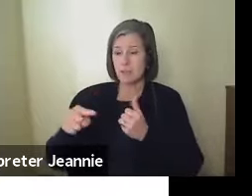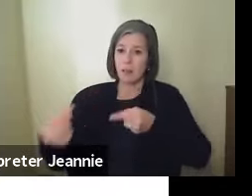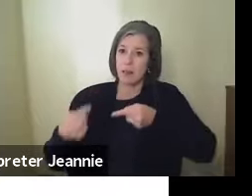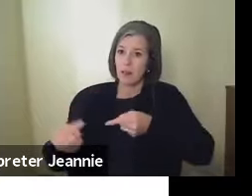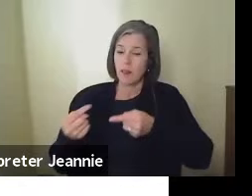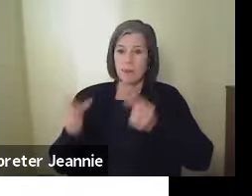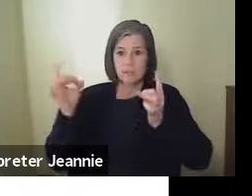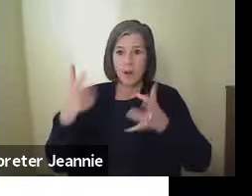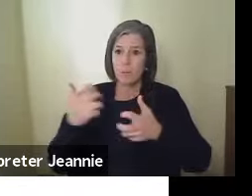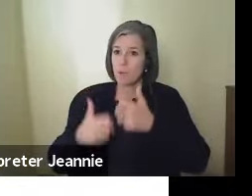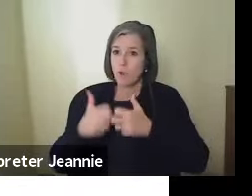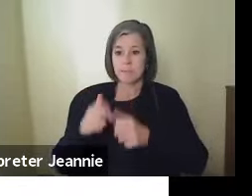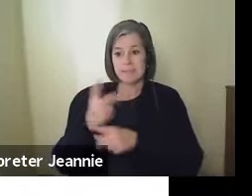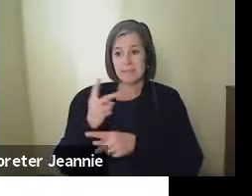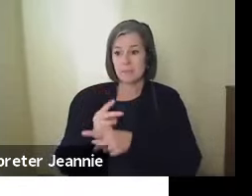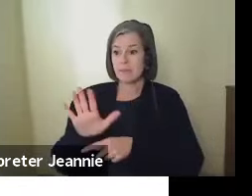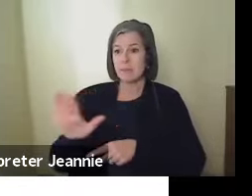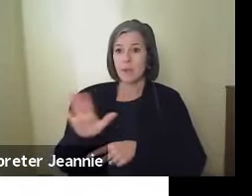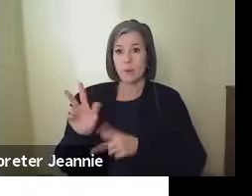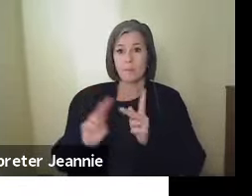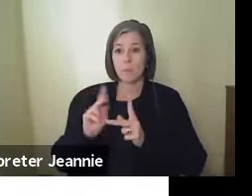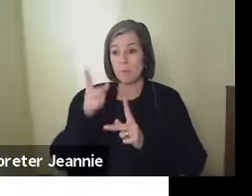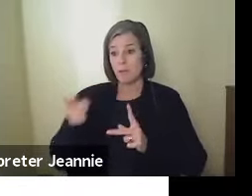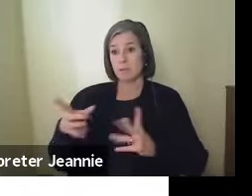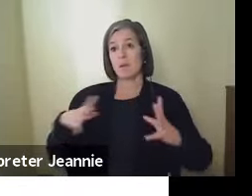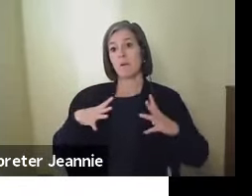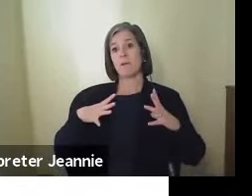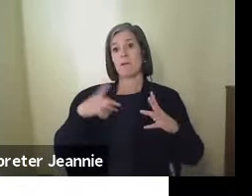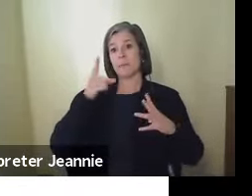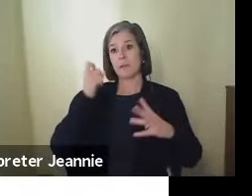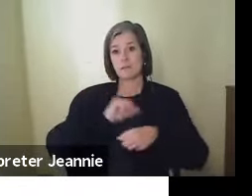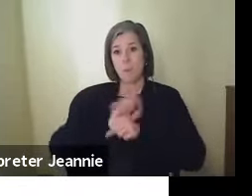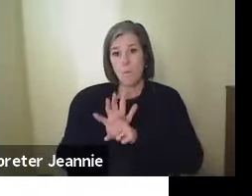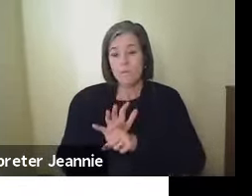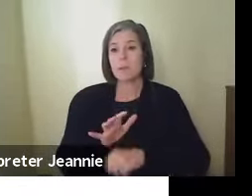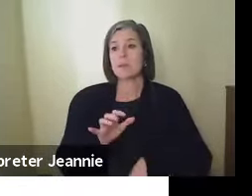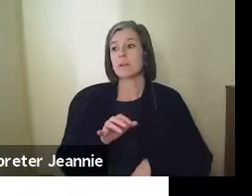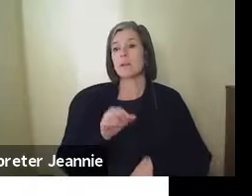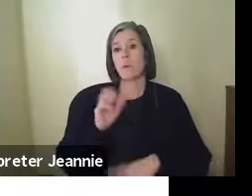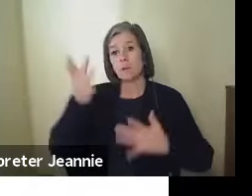maintaining their work force because of people who had been out because of COVID-19 and been